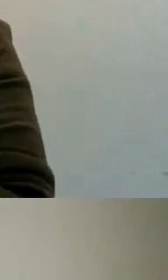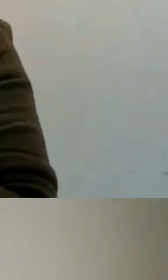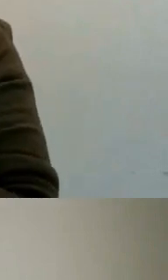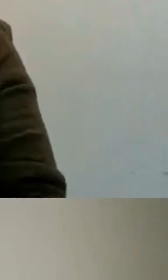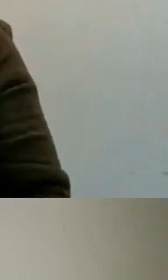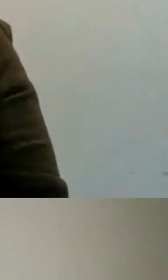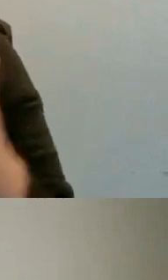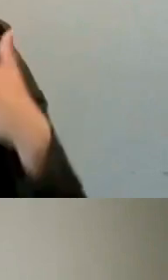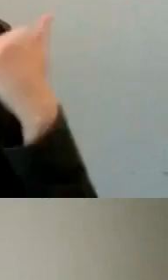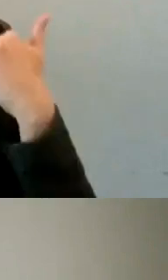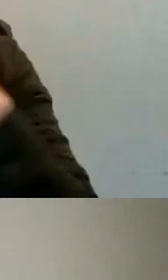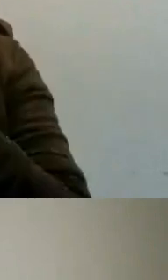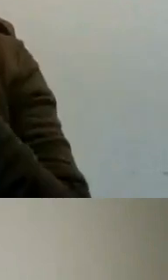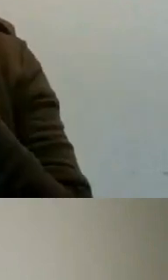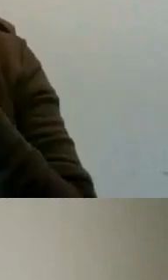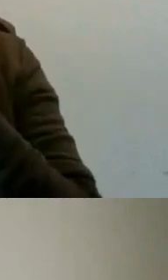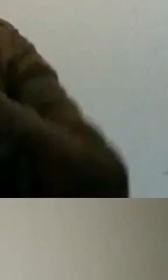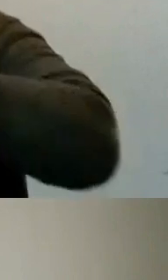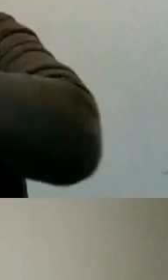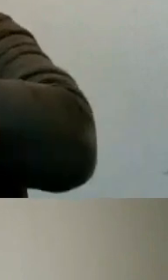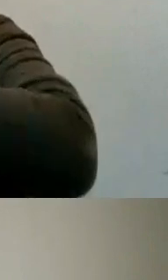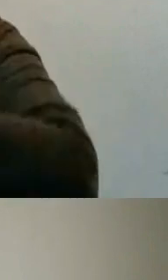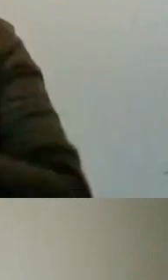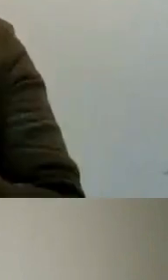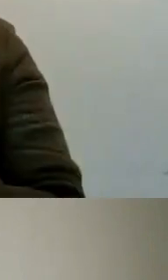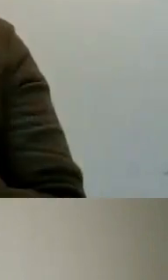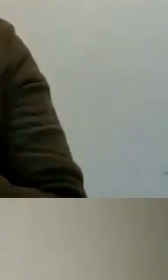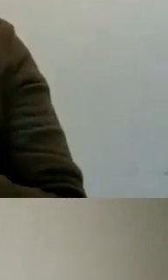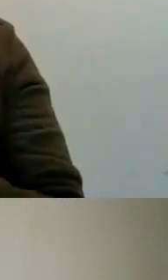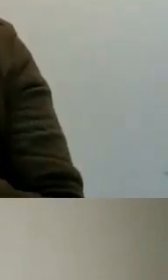with Bridge Over Troubled Waters Blossom healthcare for the homeless and our Center